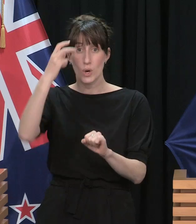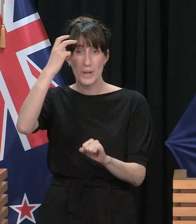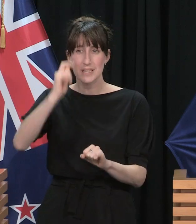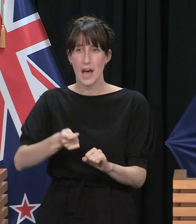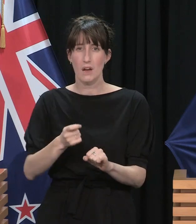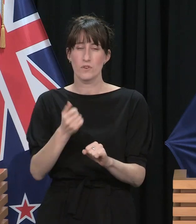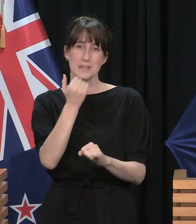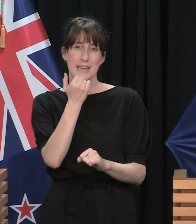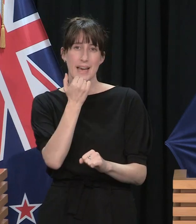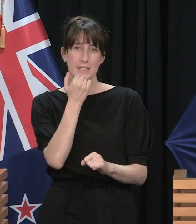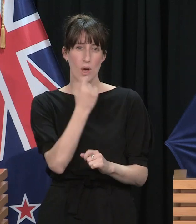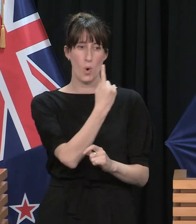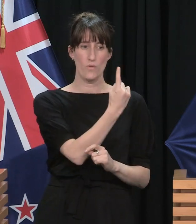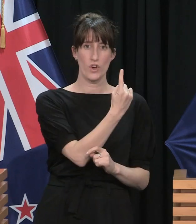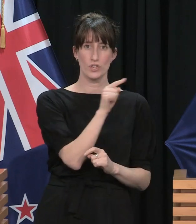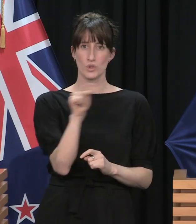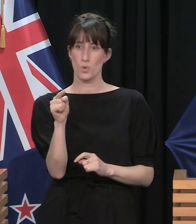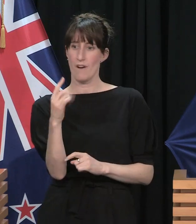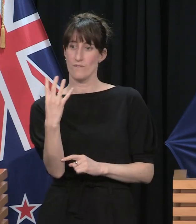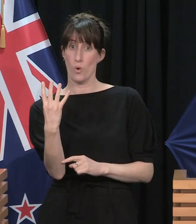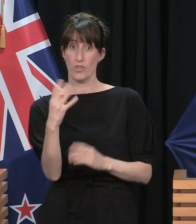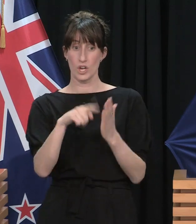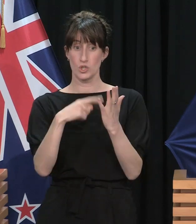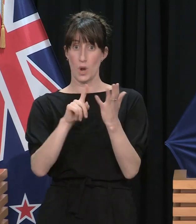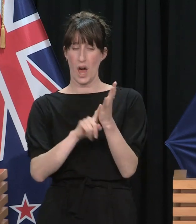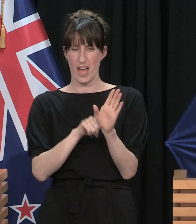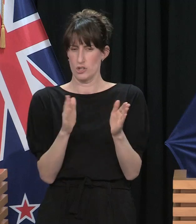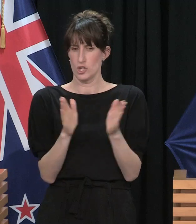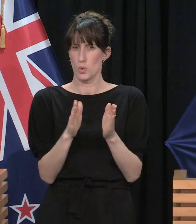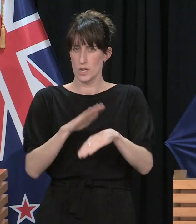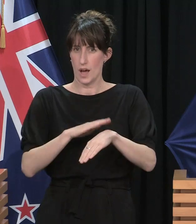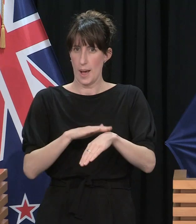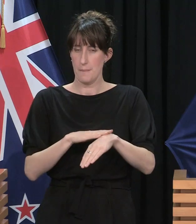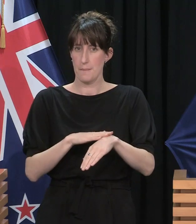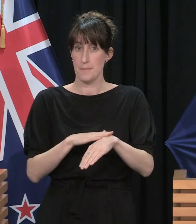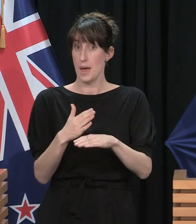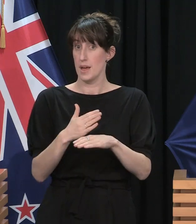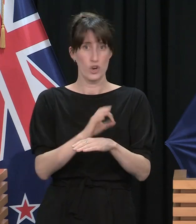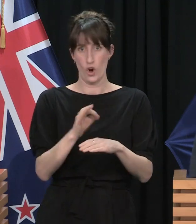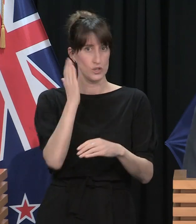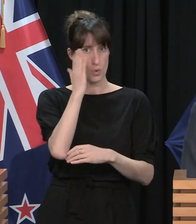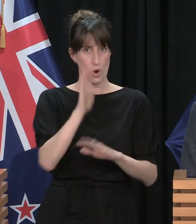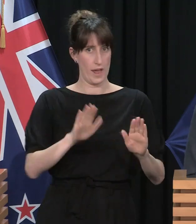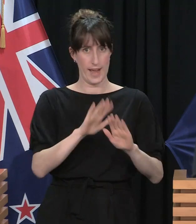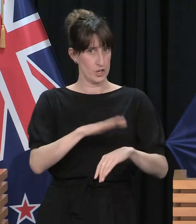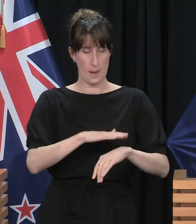and Queenstown. I am suggesting that anybody who has been in Queenstown from